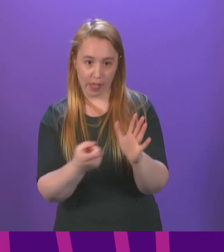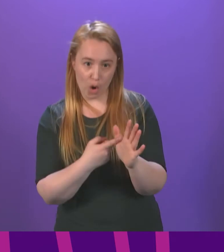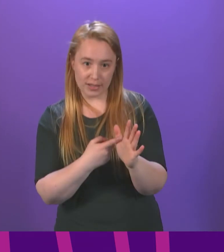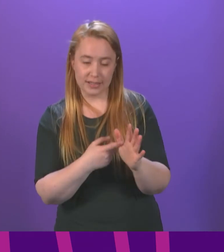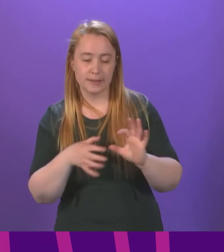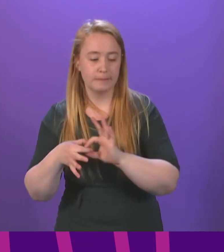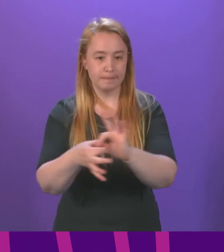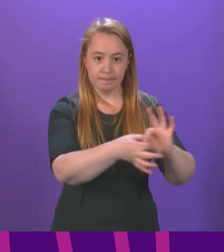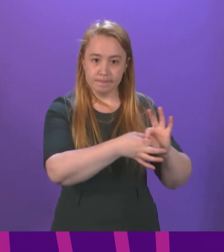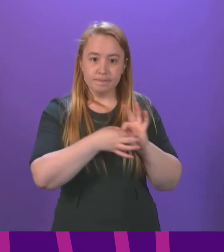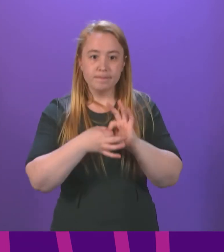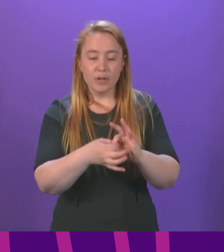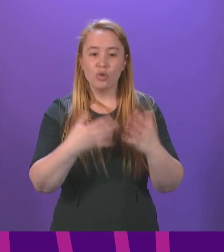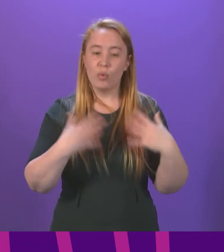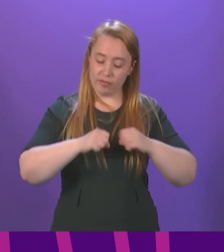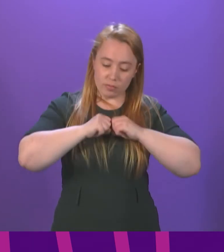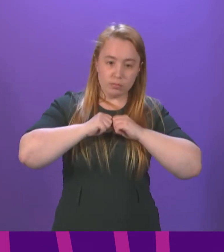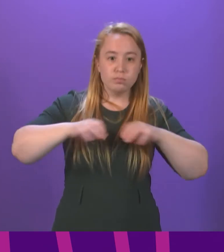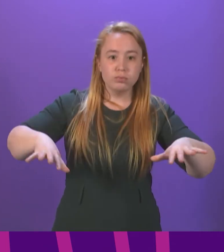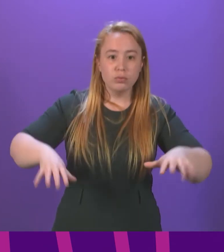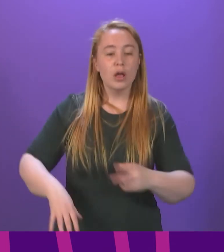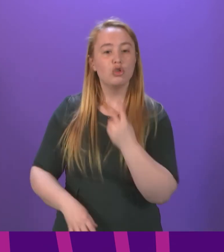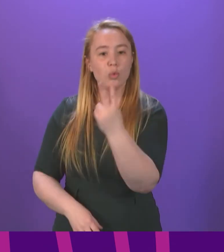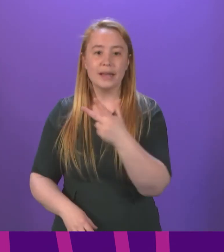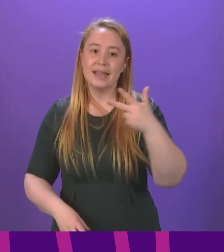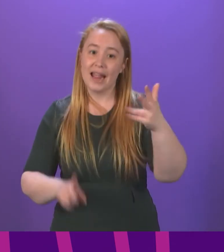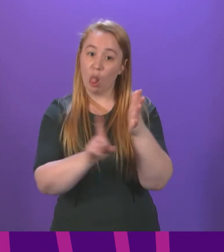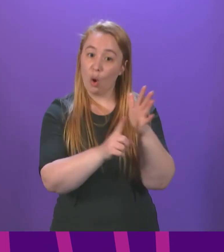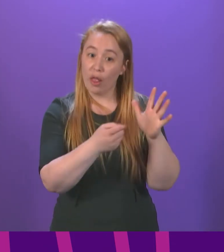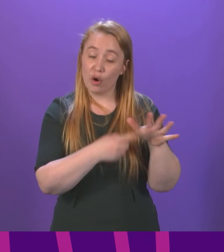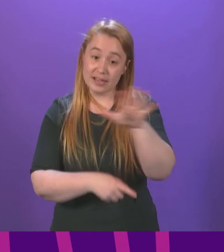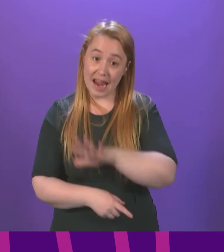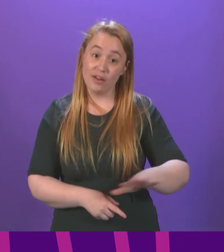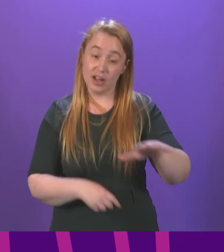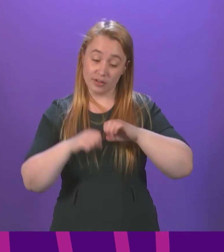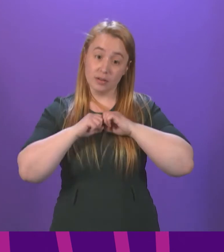we have managed to roll out community testing to 28 local authority areas, which is no mean